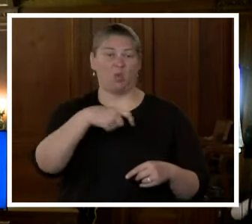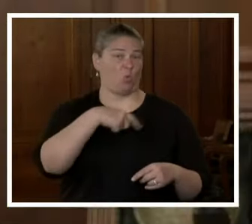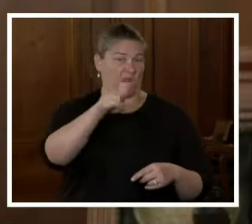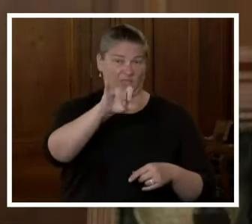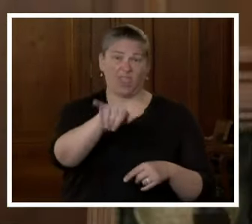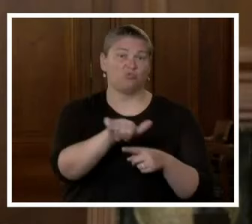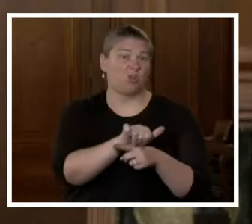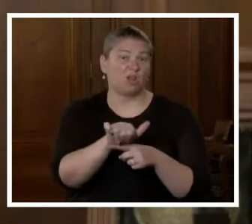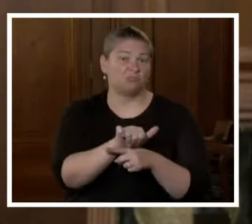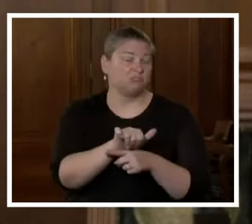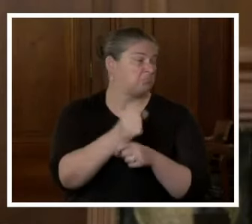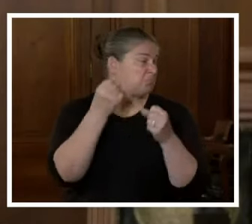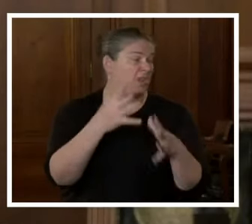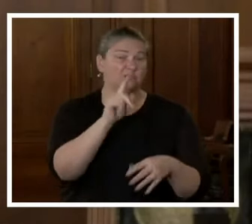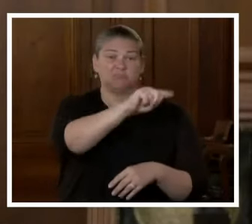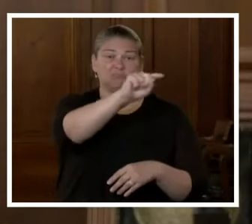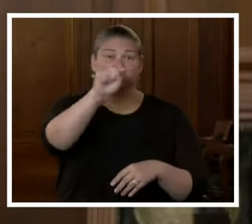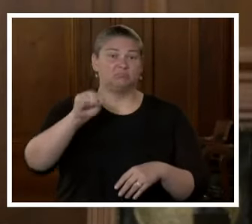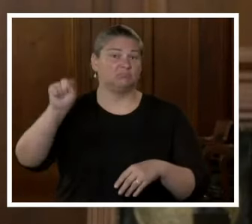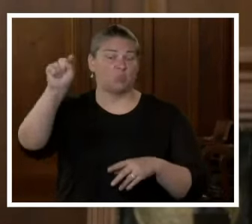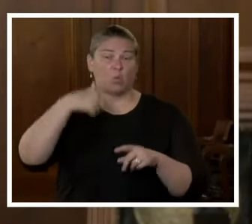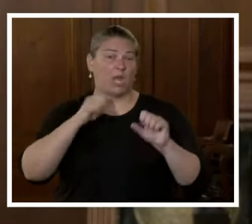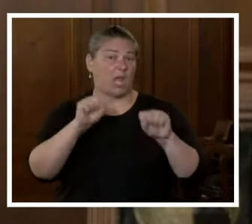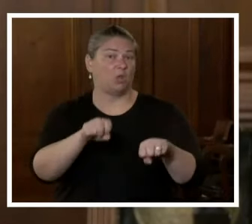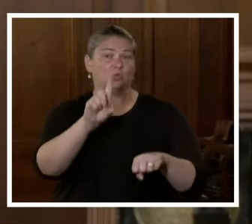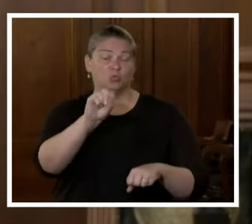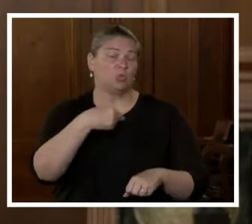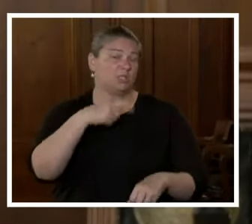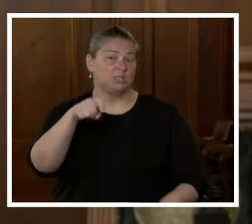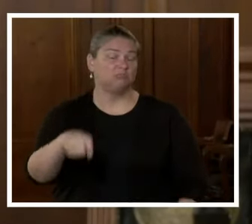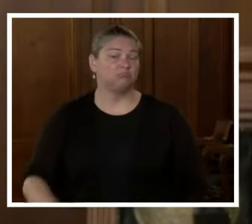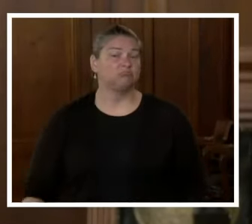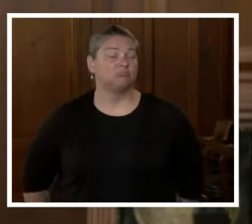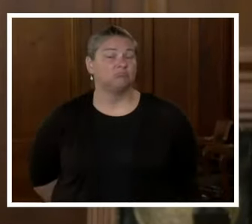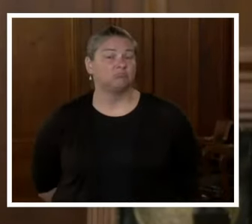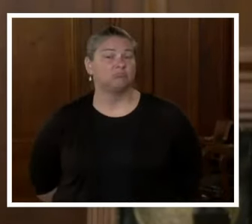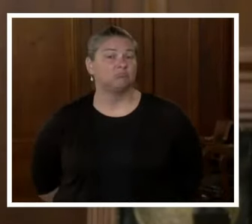TIME. WE'RE REALLY BLESSED AT THE OUTCOME OF THE INITIAL TEN-YEAR-OLD WHO WAS ON A